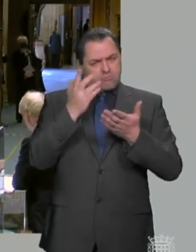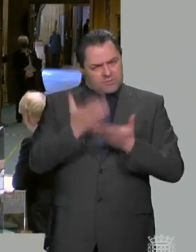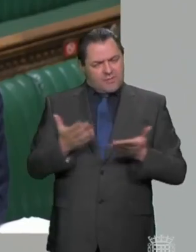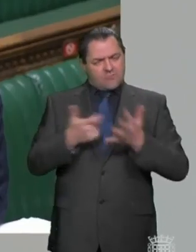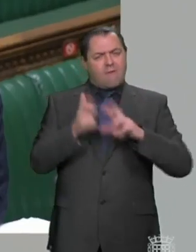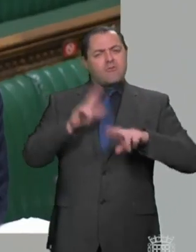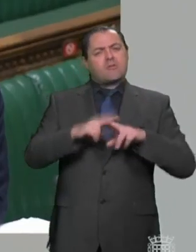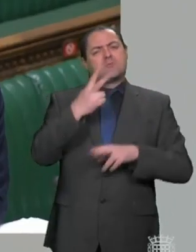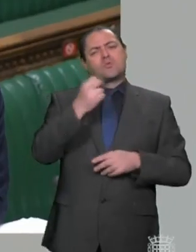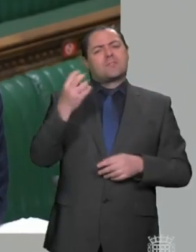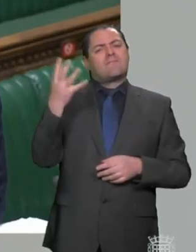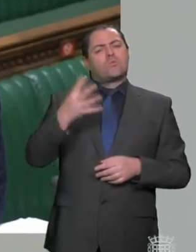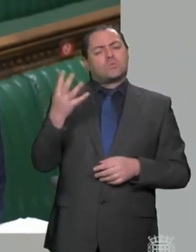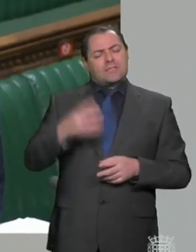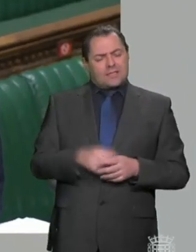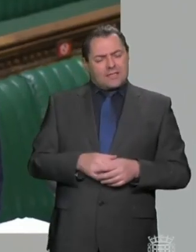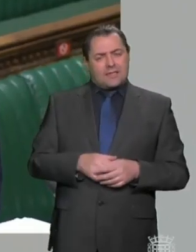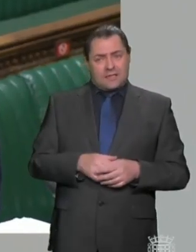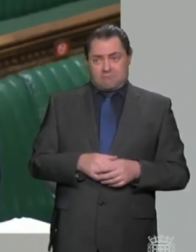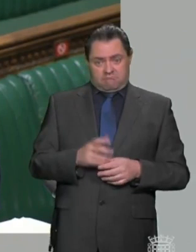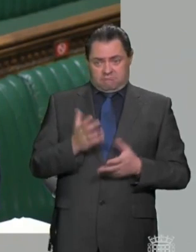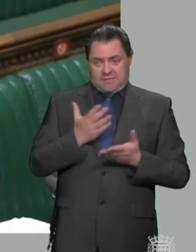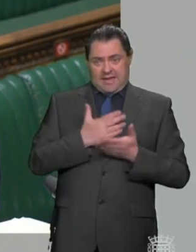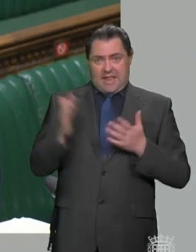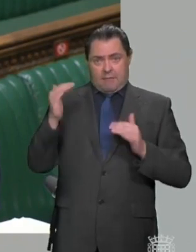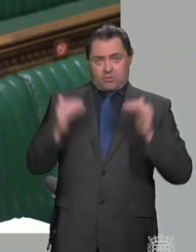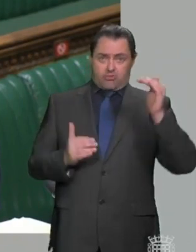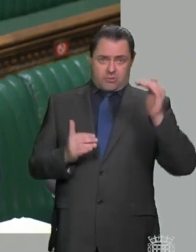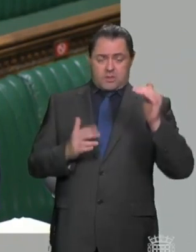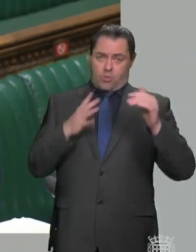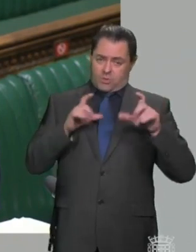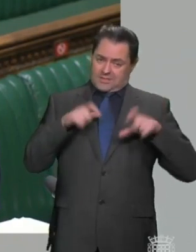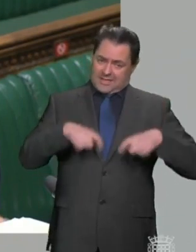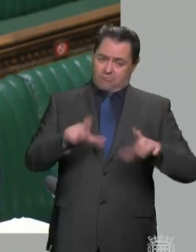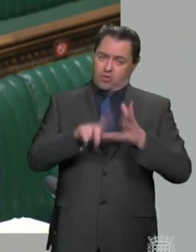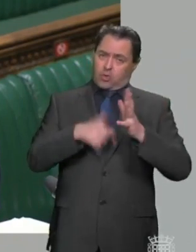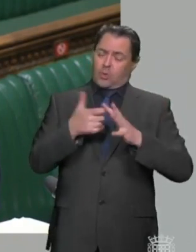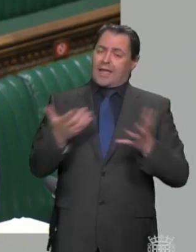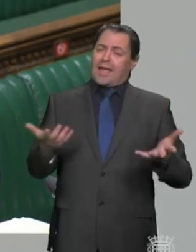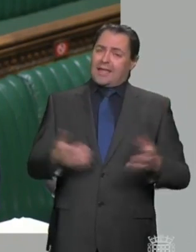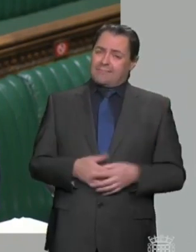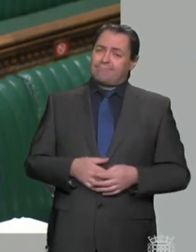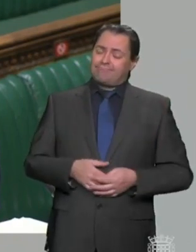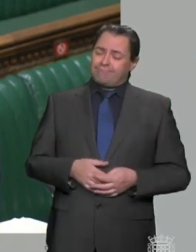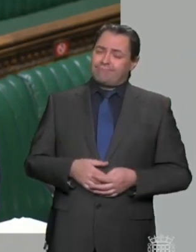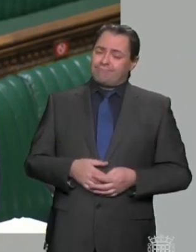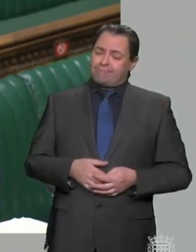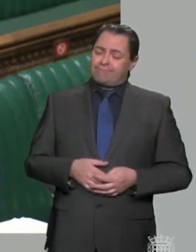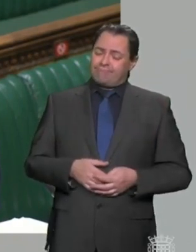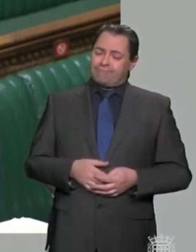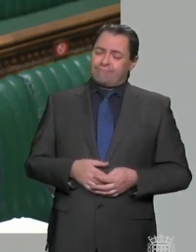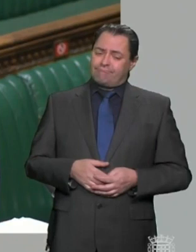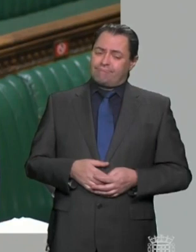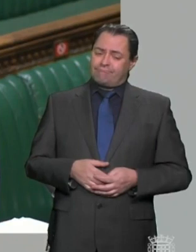which was a very substantial majority in favour of remaining in the UK, keeping our wonderful